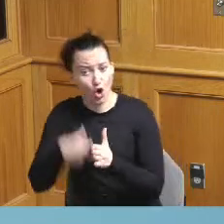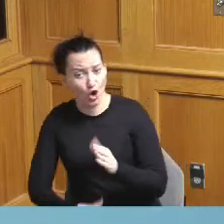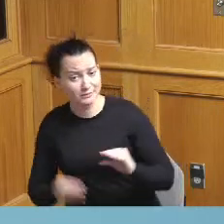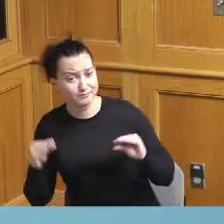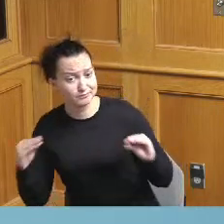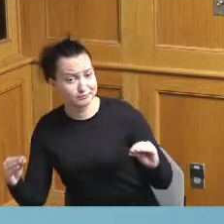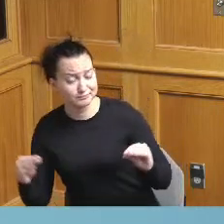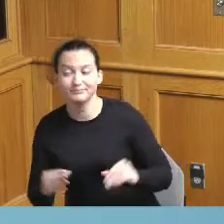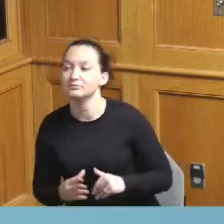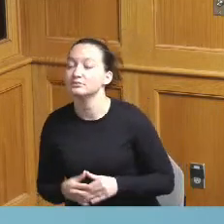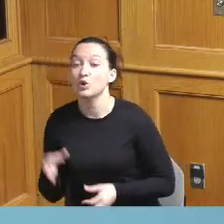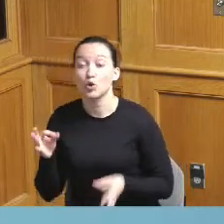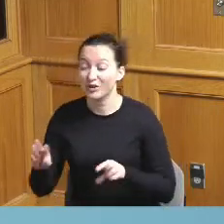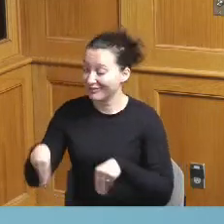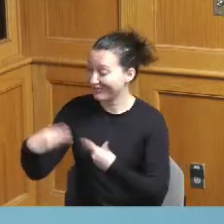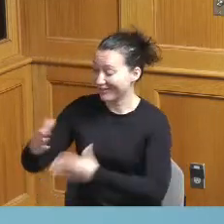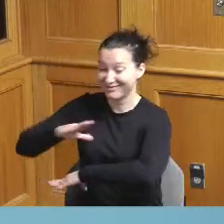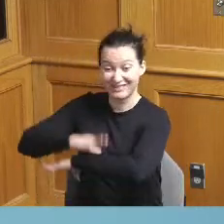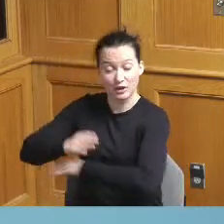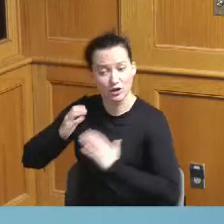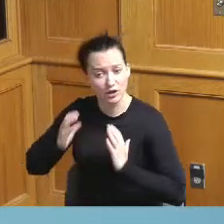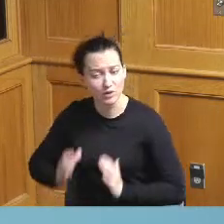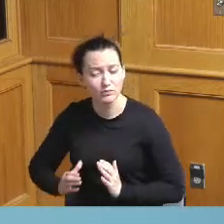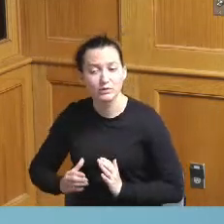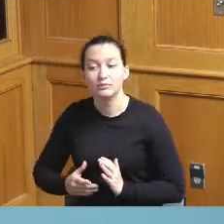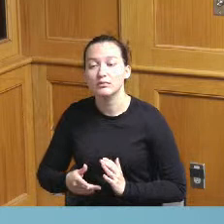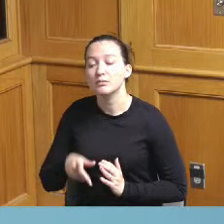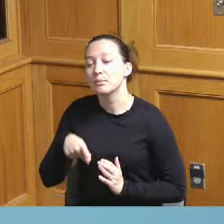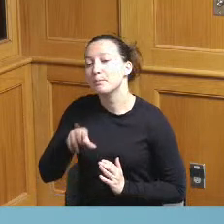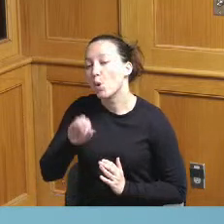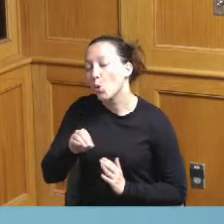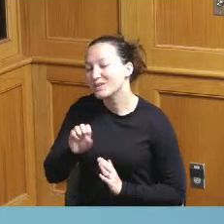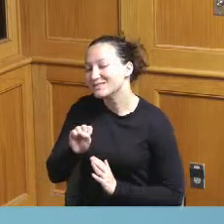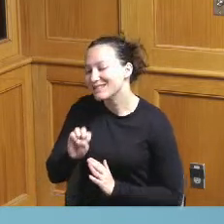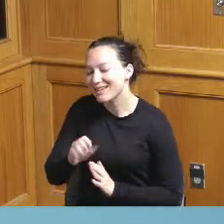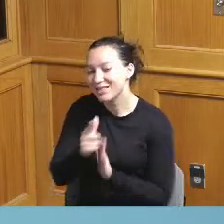the court has offered a self-help desk to our customers Pro Se litigants and attorneys for 20